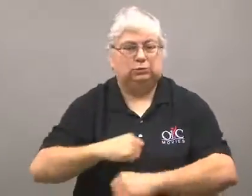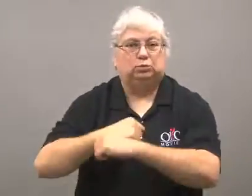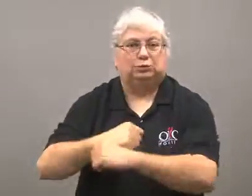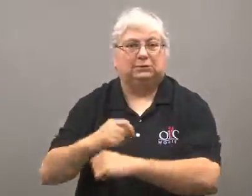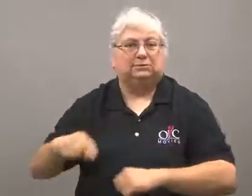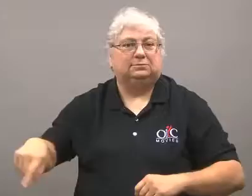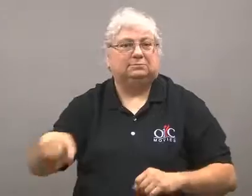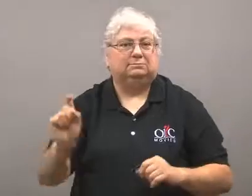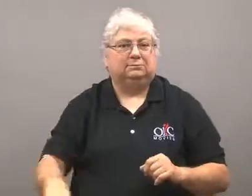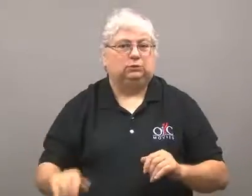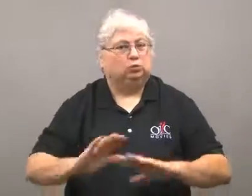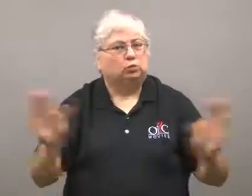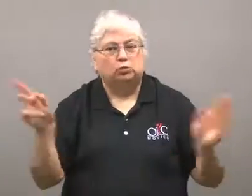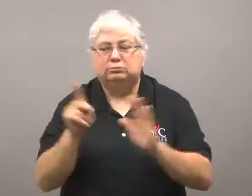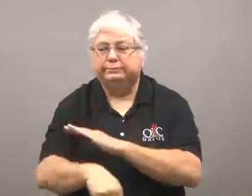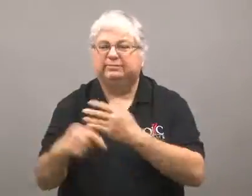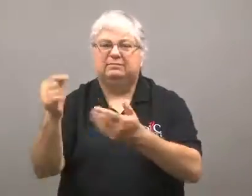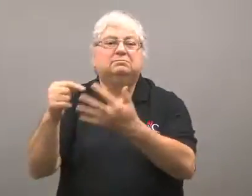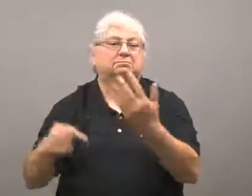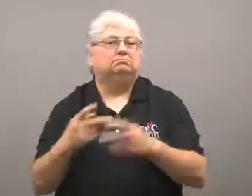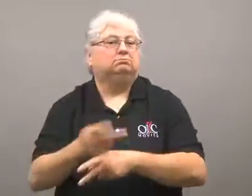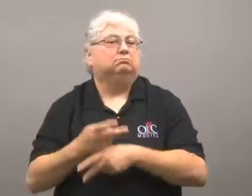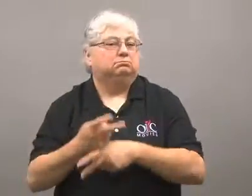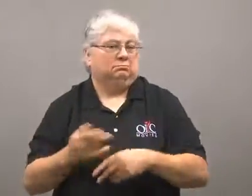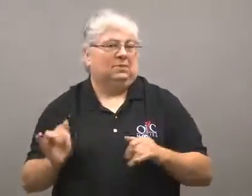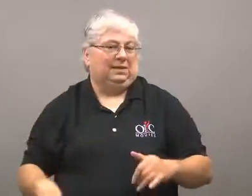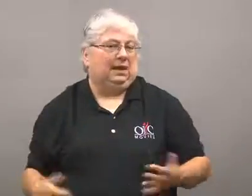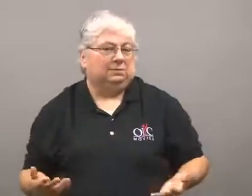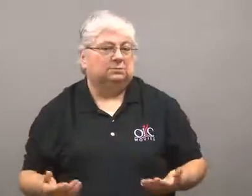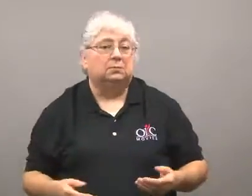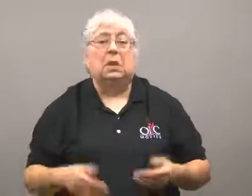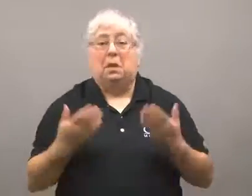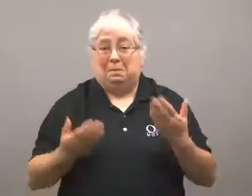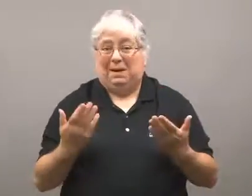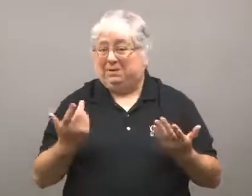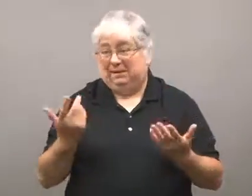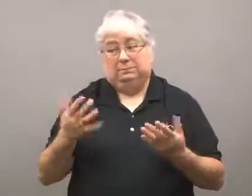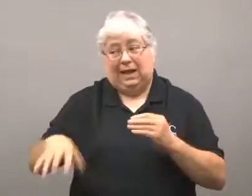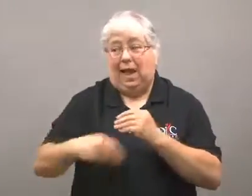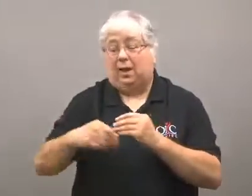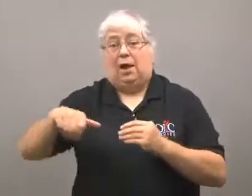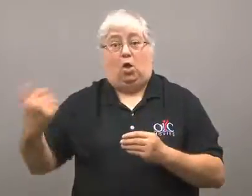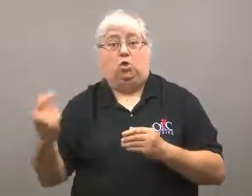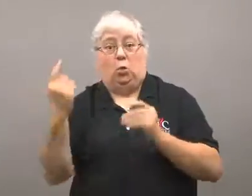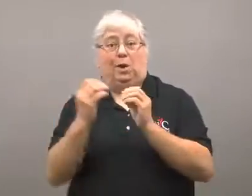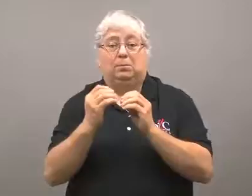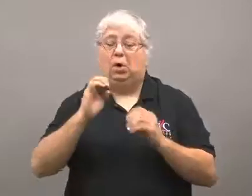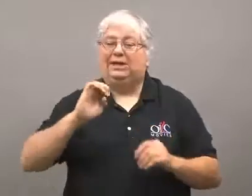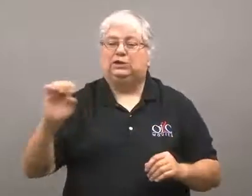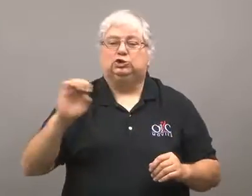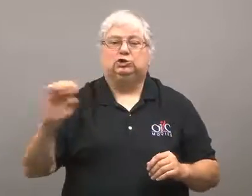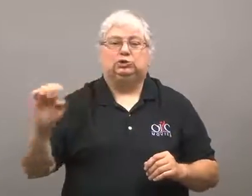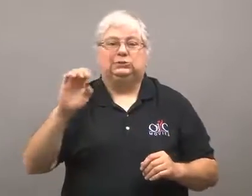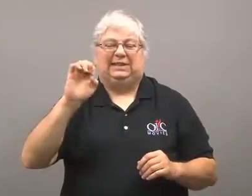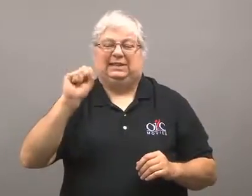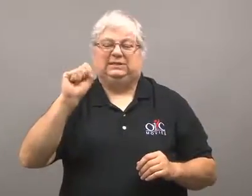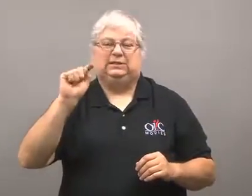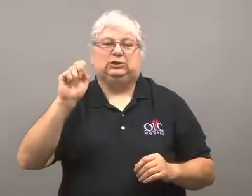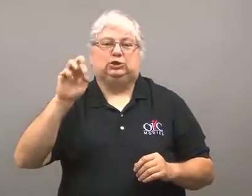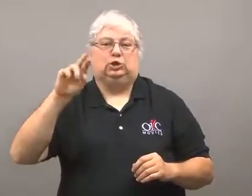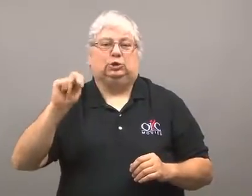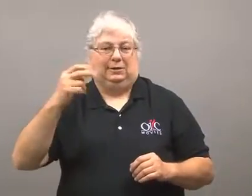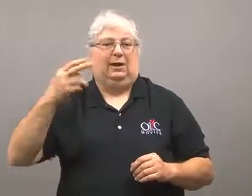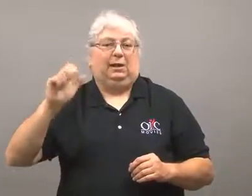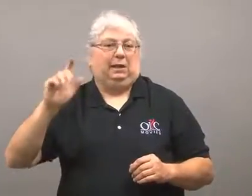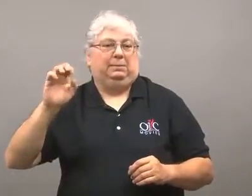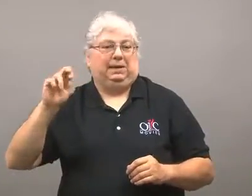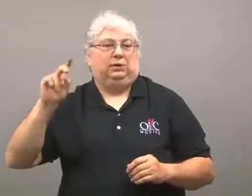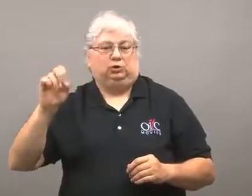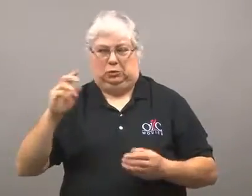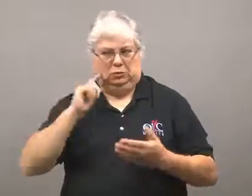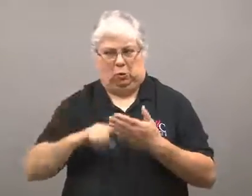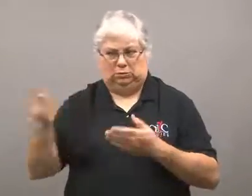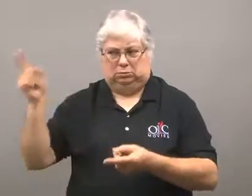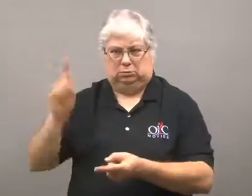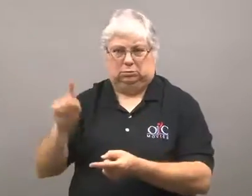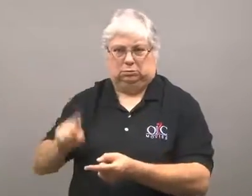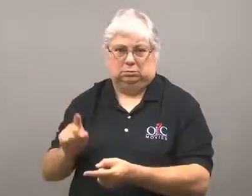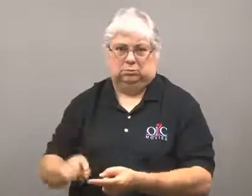They are protected on this list.